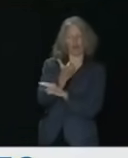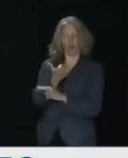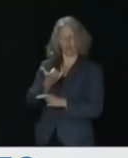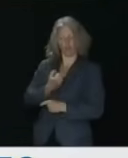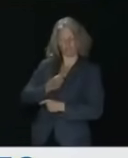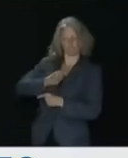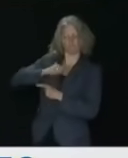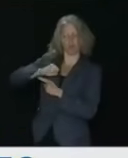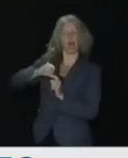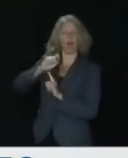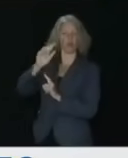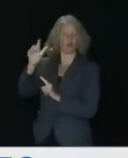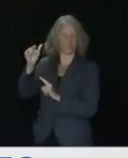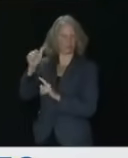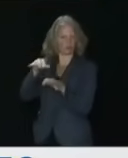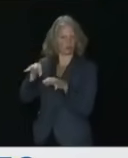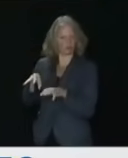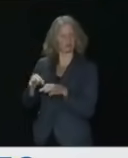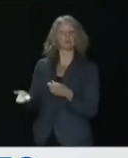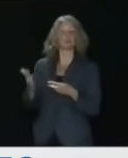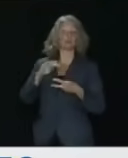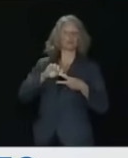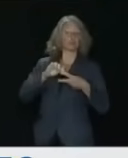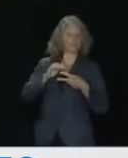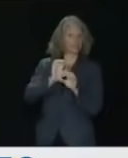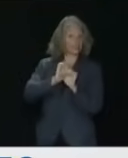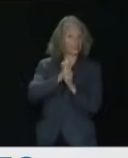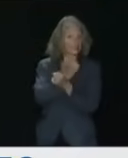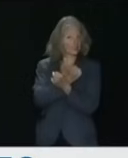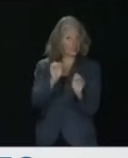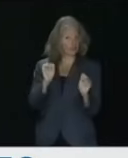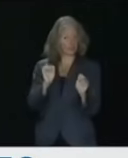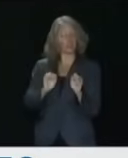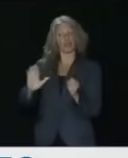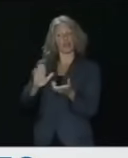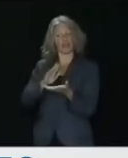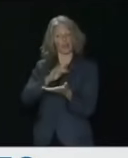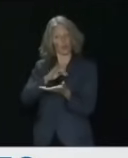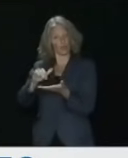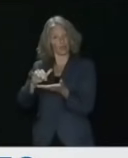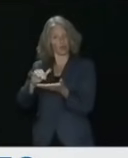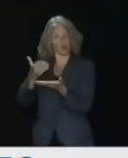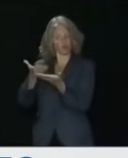STUDIES.